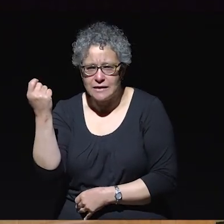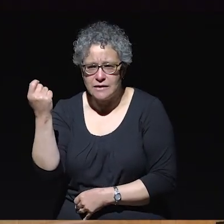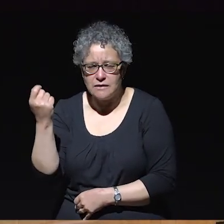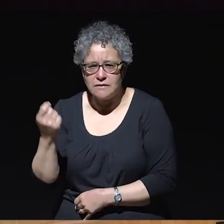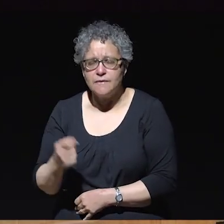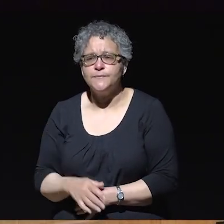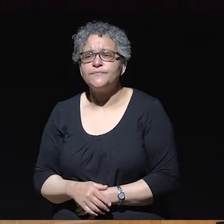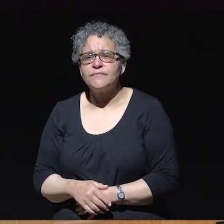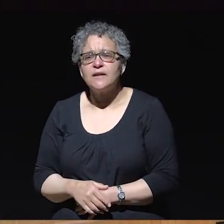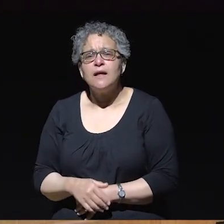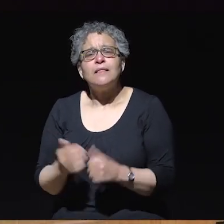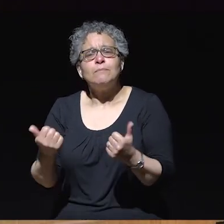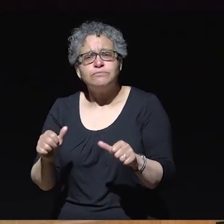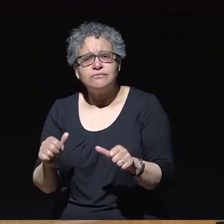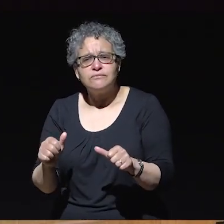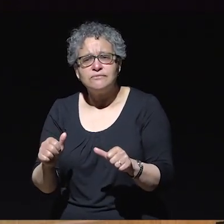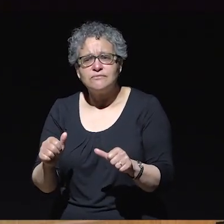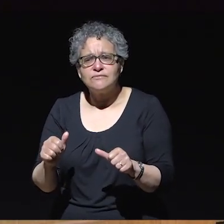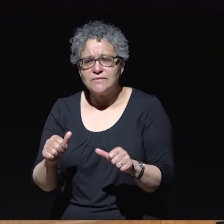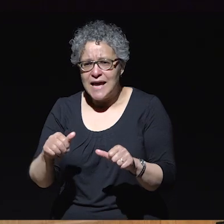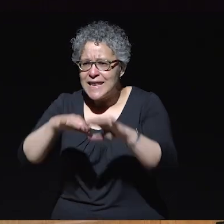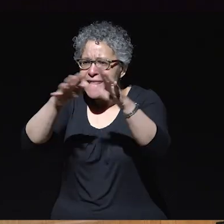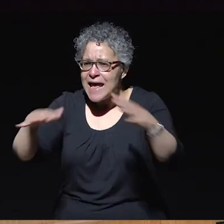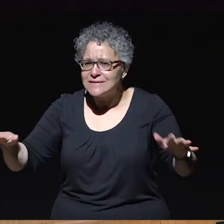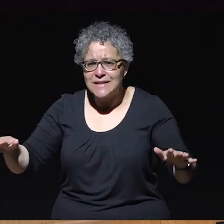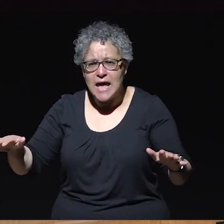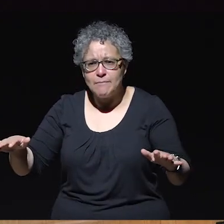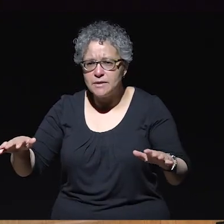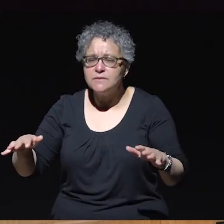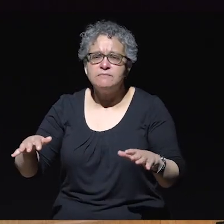And then, finally, the idea of the "landscape that's forever England", this idea of 'The Blue Boy'